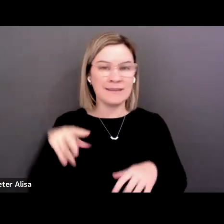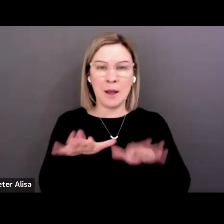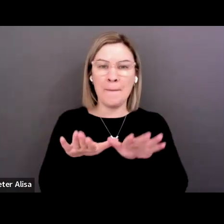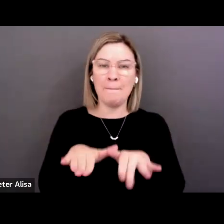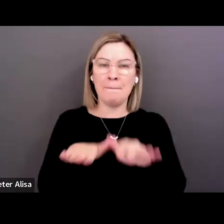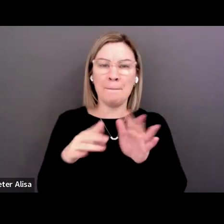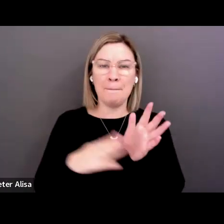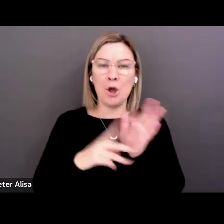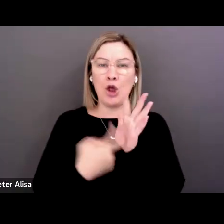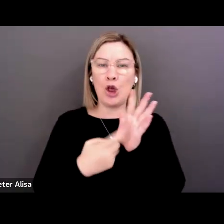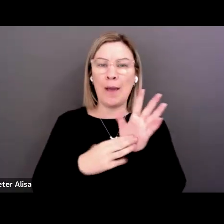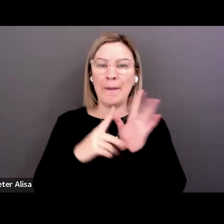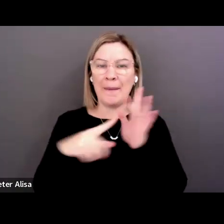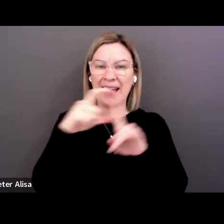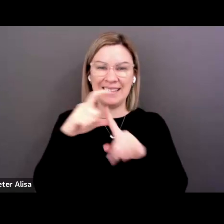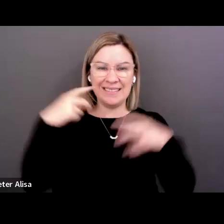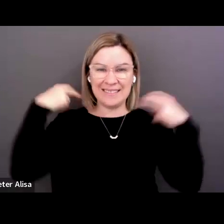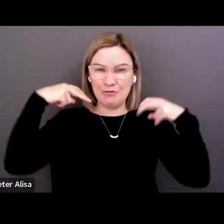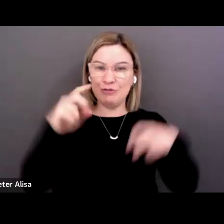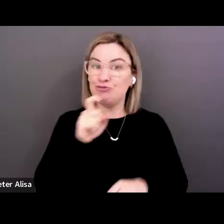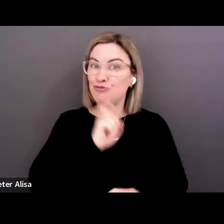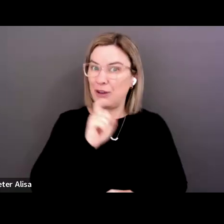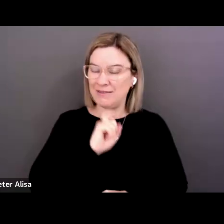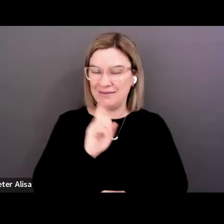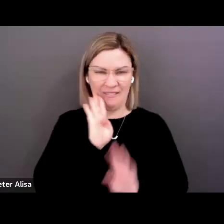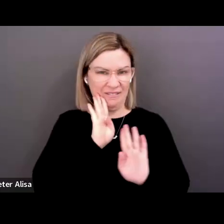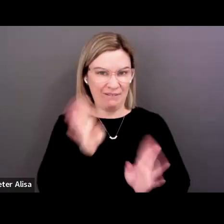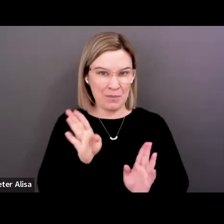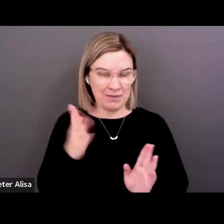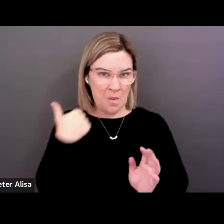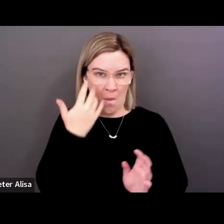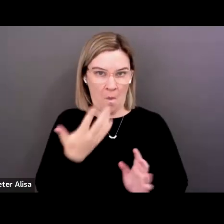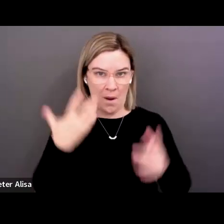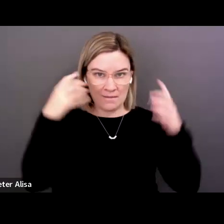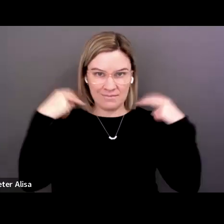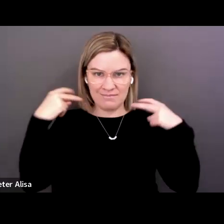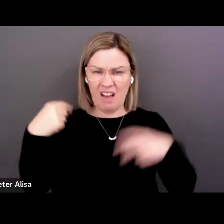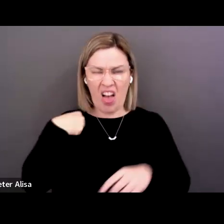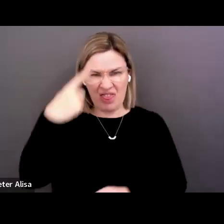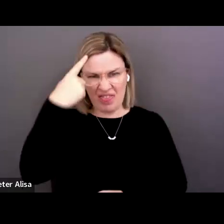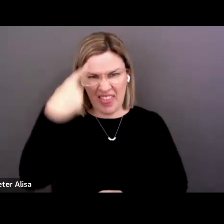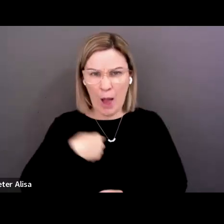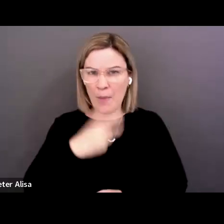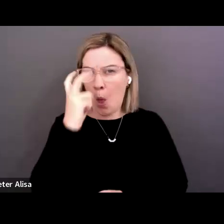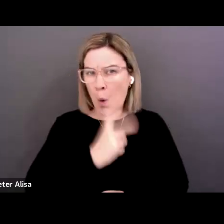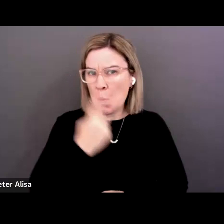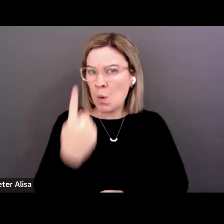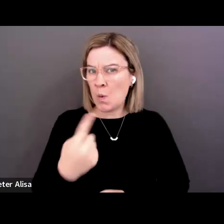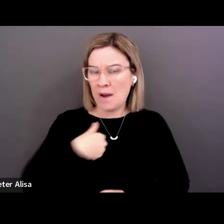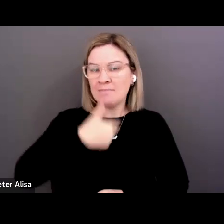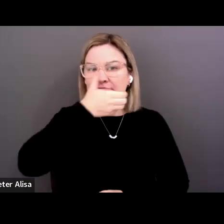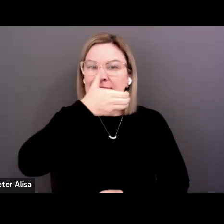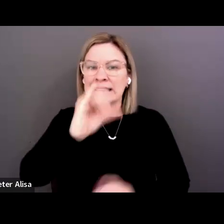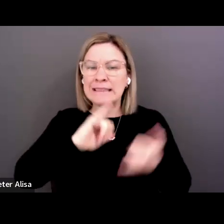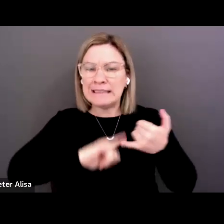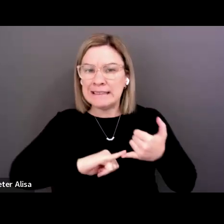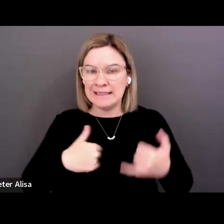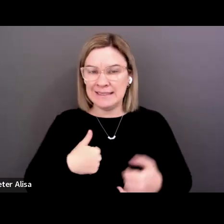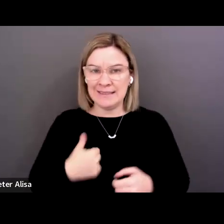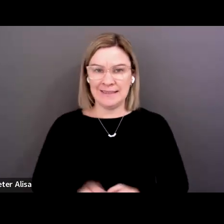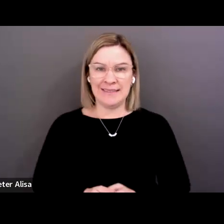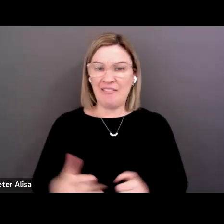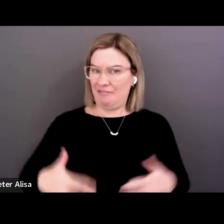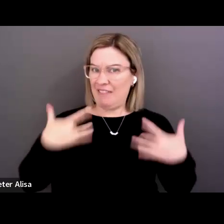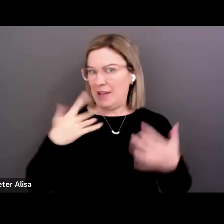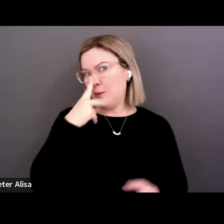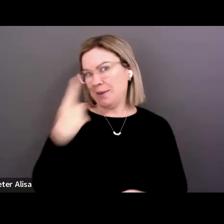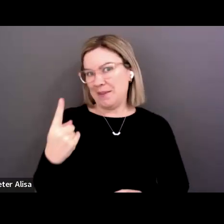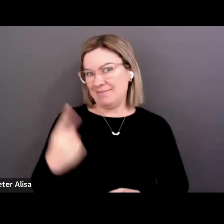with the filthy gas pipeline. What do I look like? Oh, goodness, I look like